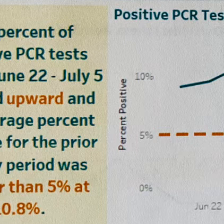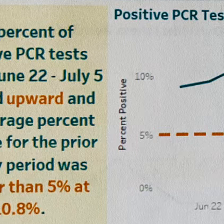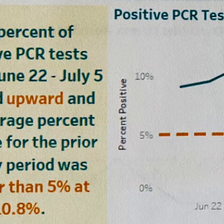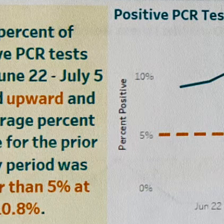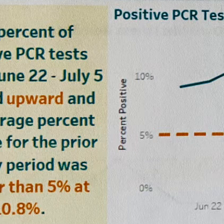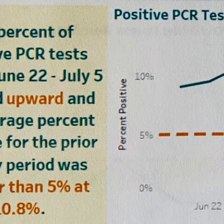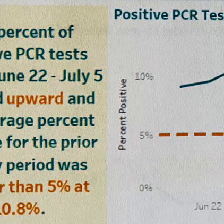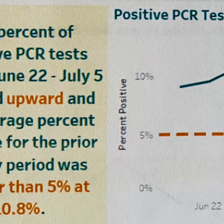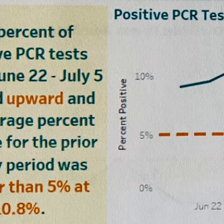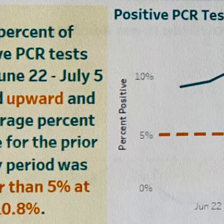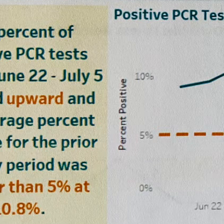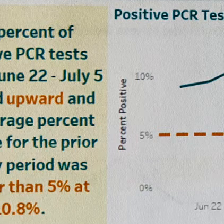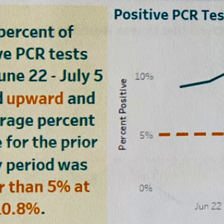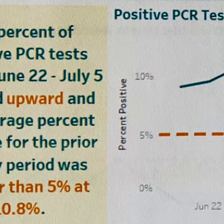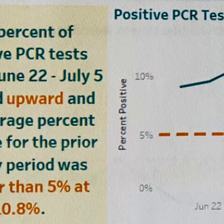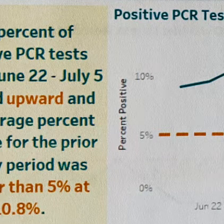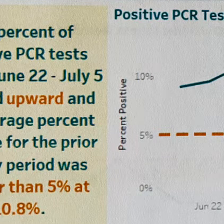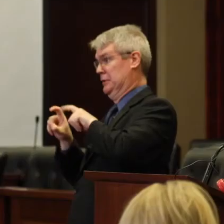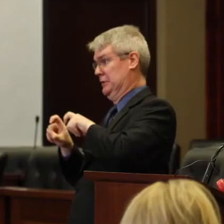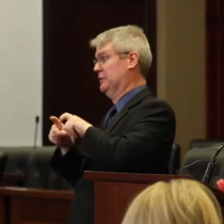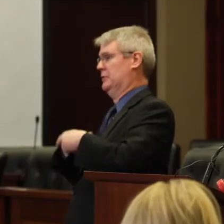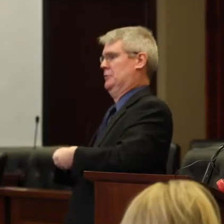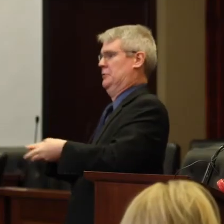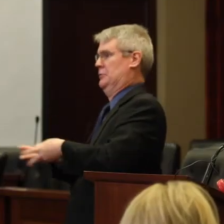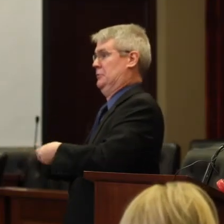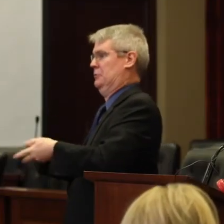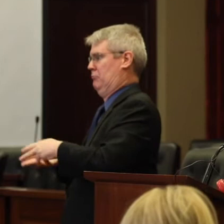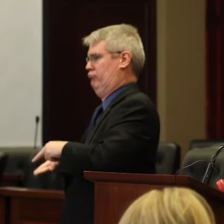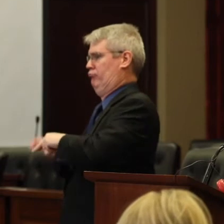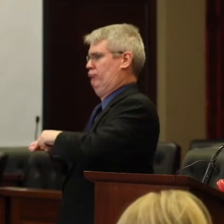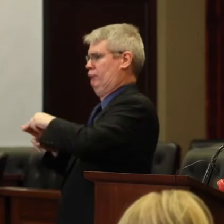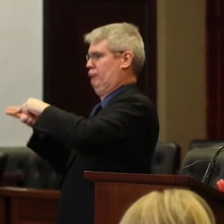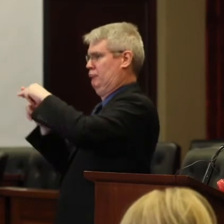10,000 tests per week done in early January to over 18,000 test reported for